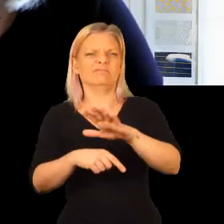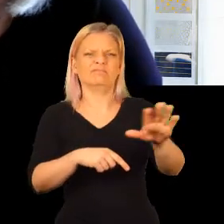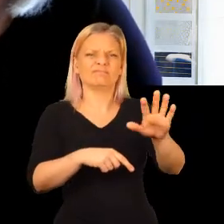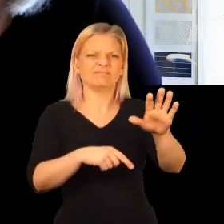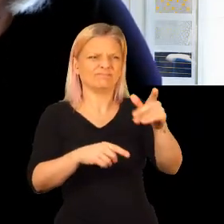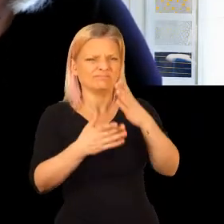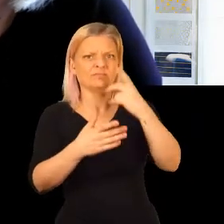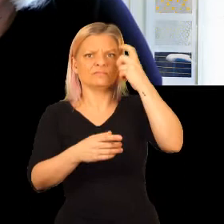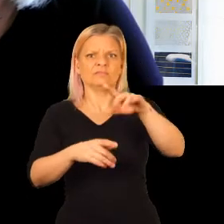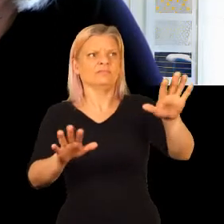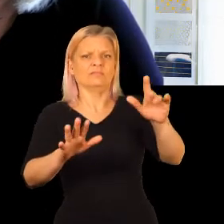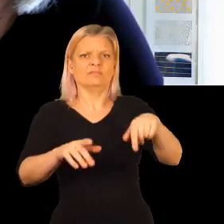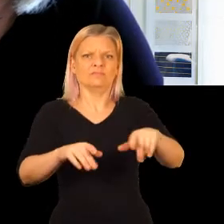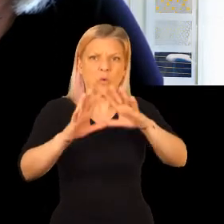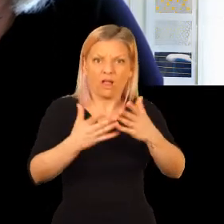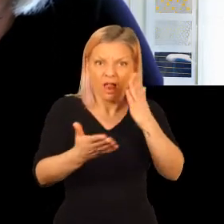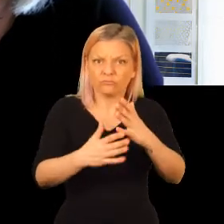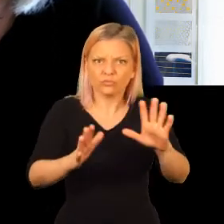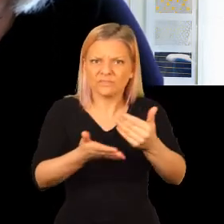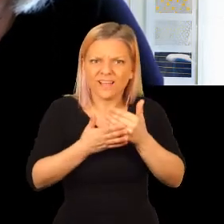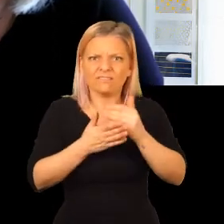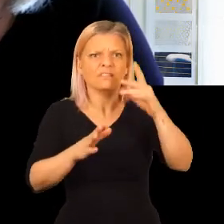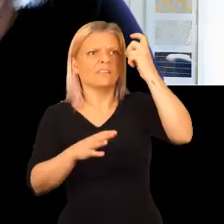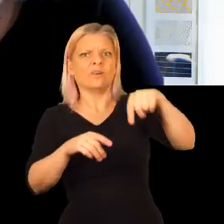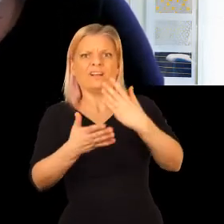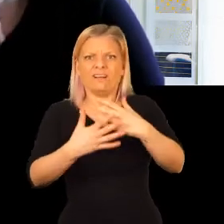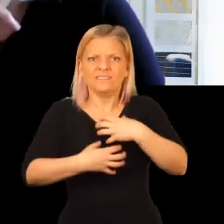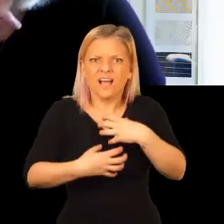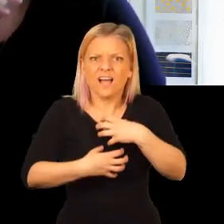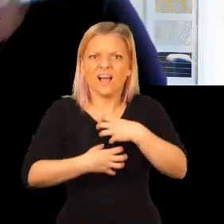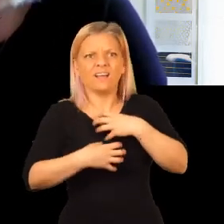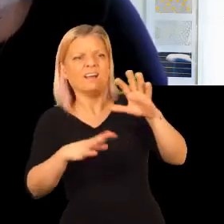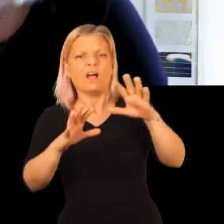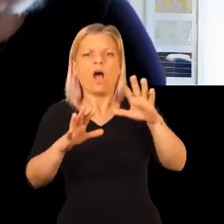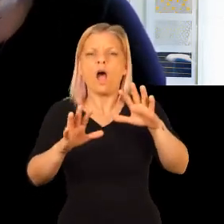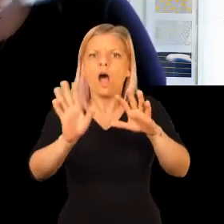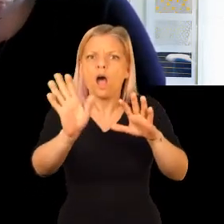place was going wow no wonder you see the world is unsafe you know no wonder the world feels scary